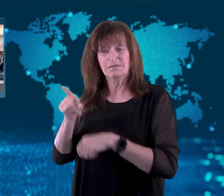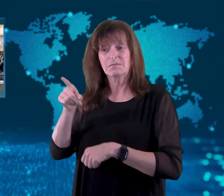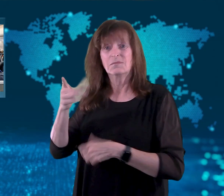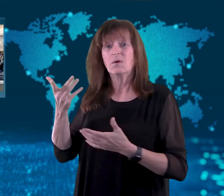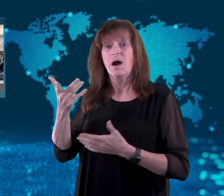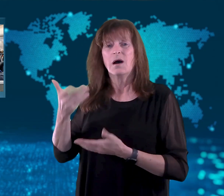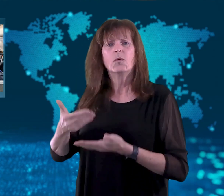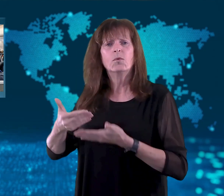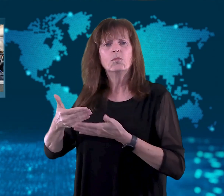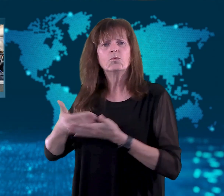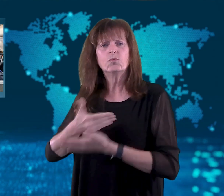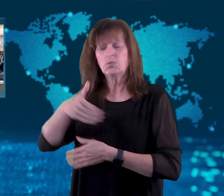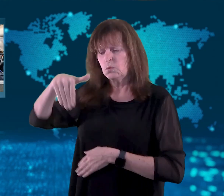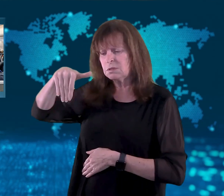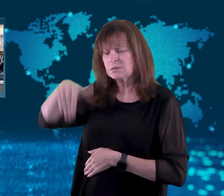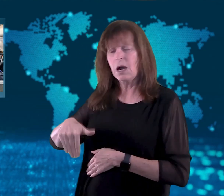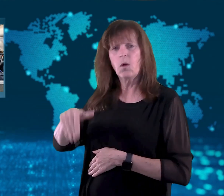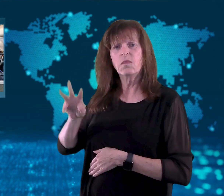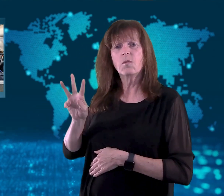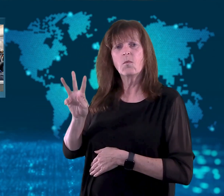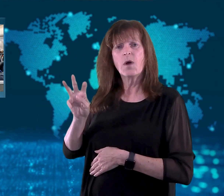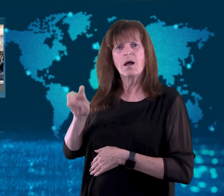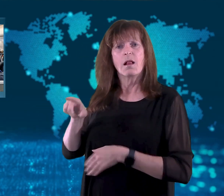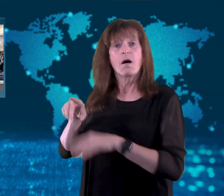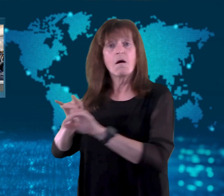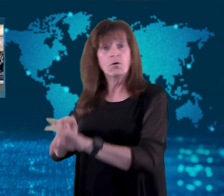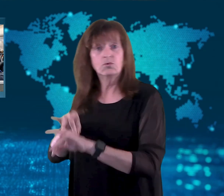Australia, is very expensive.